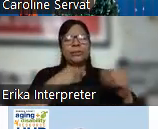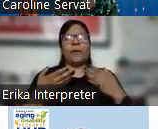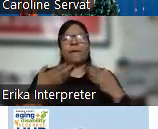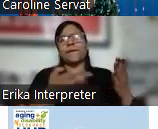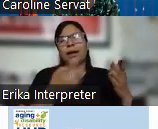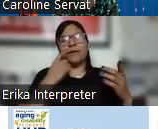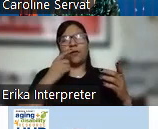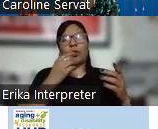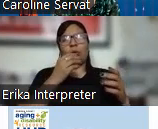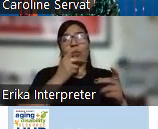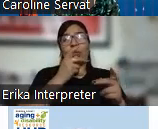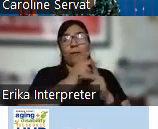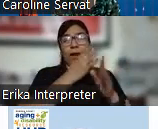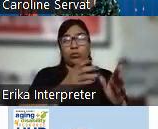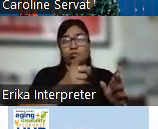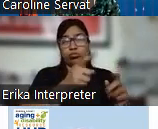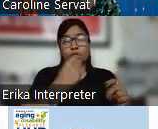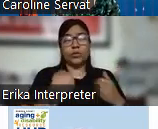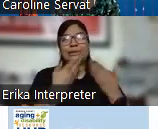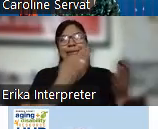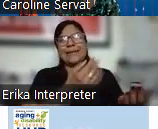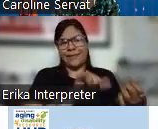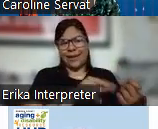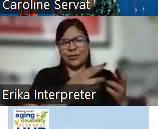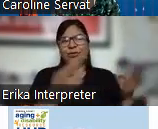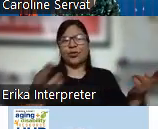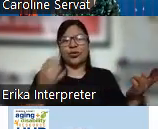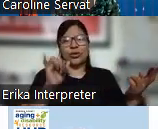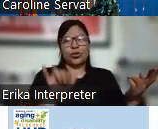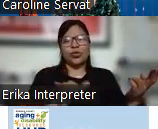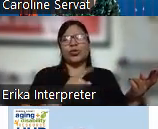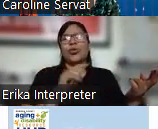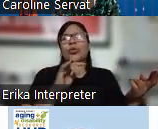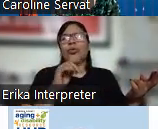we're touting that we're providing resources for those providers so I think it's natural to network